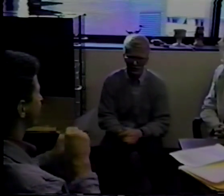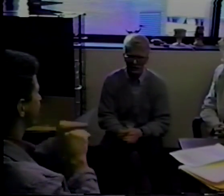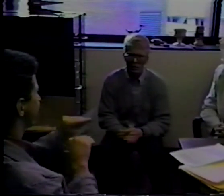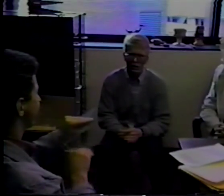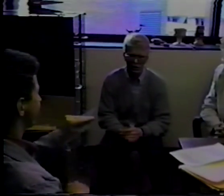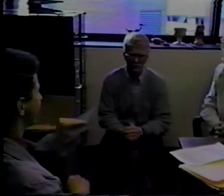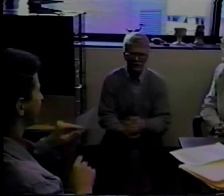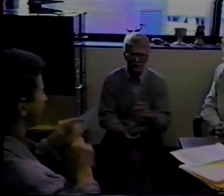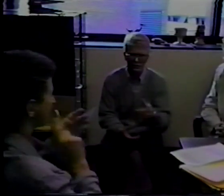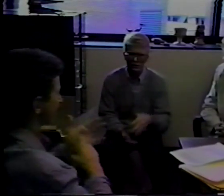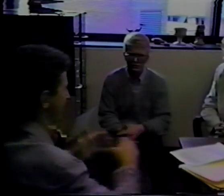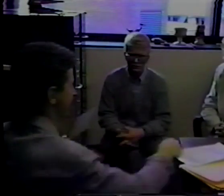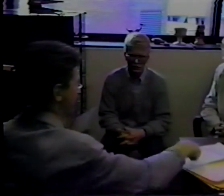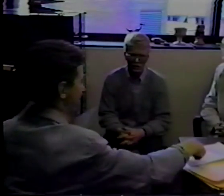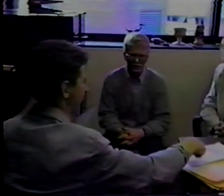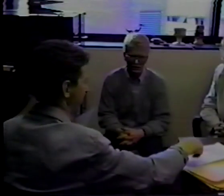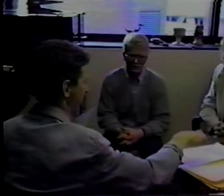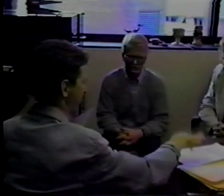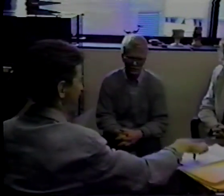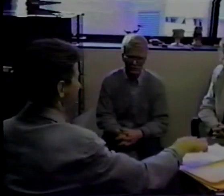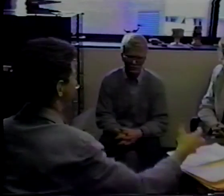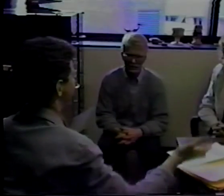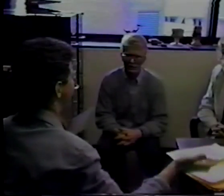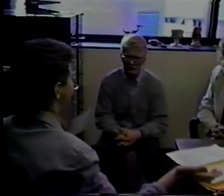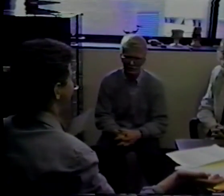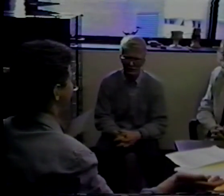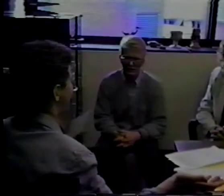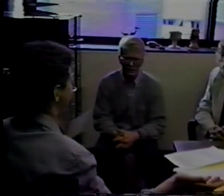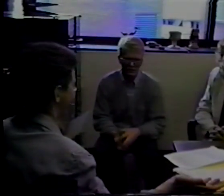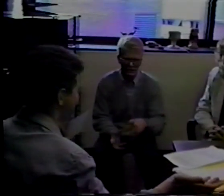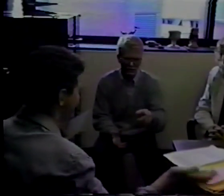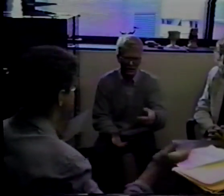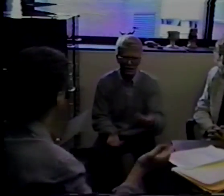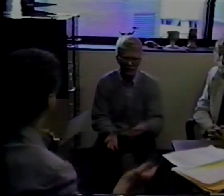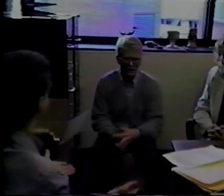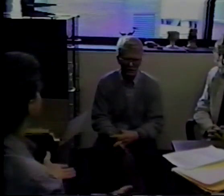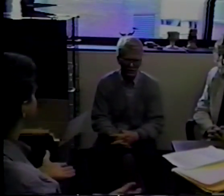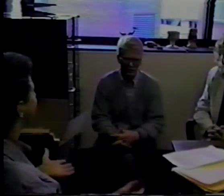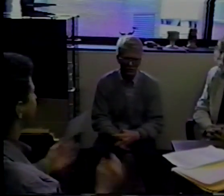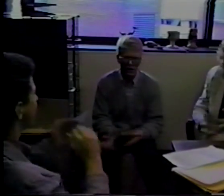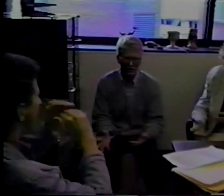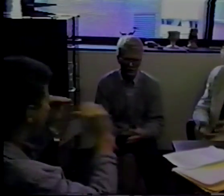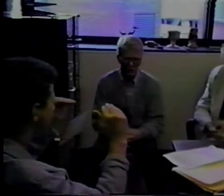I think that will help me in chunking this narrative 'cause right here now it's very block form. Professor: Sure now, it's